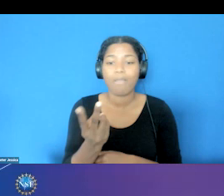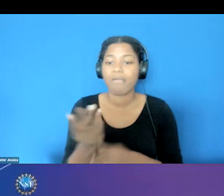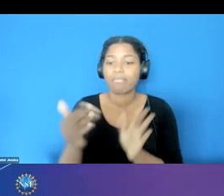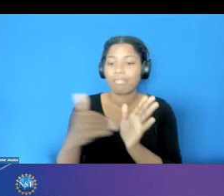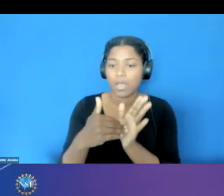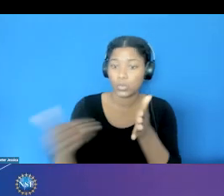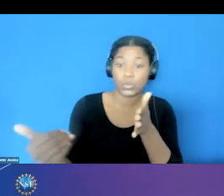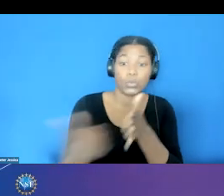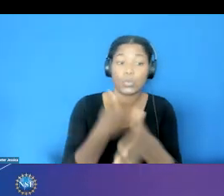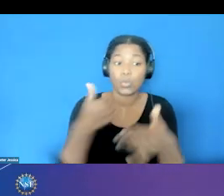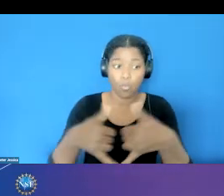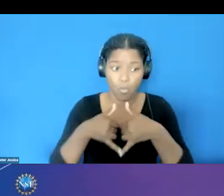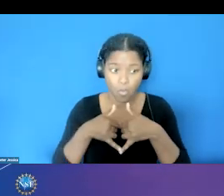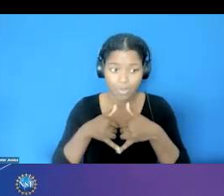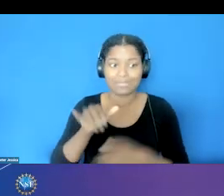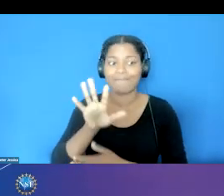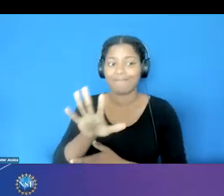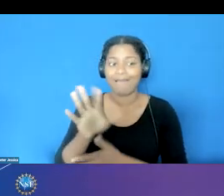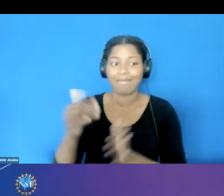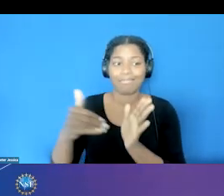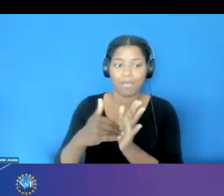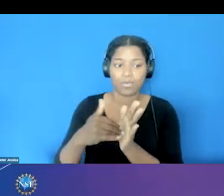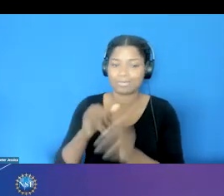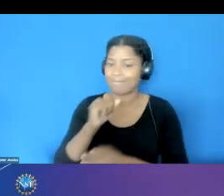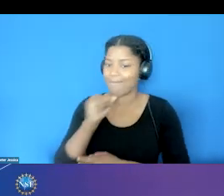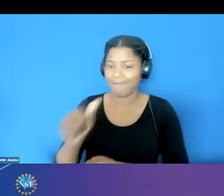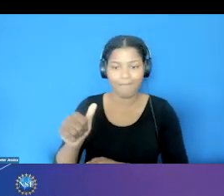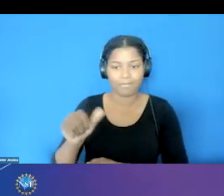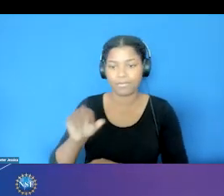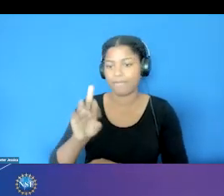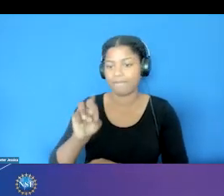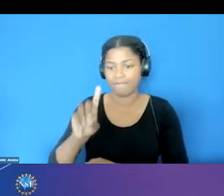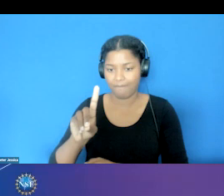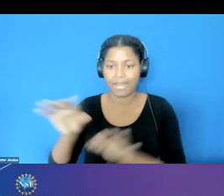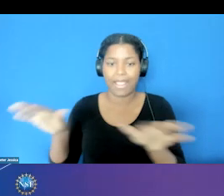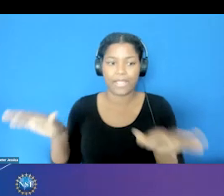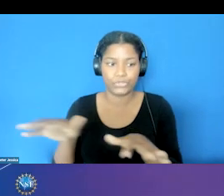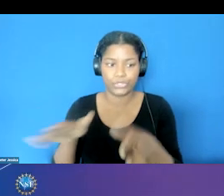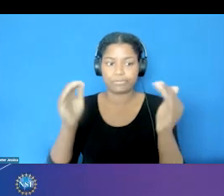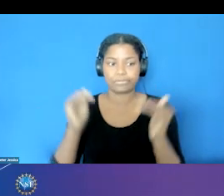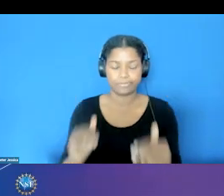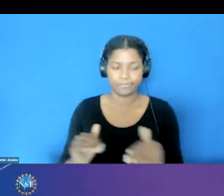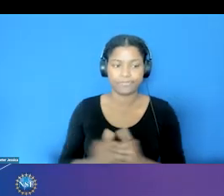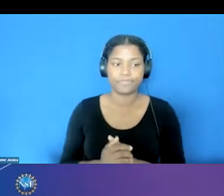or continuing grant increments, and 5,000 non-funded actions. Next slide.